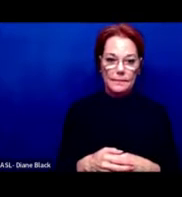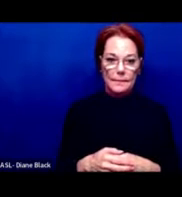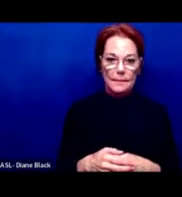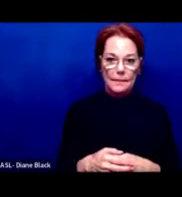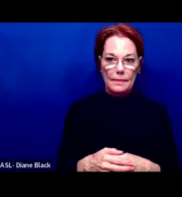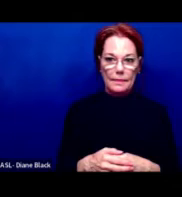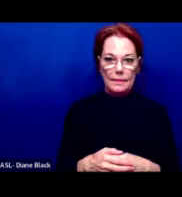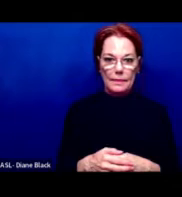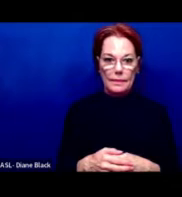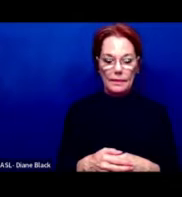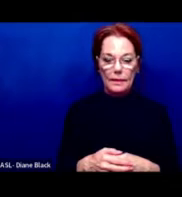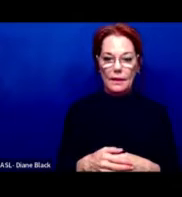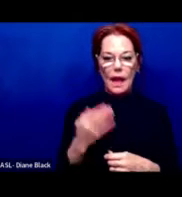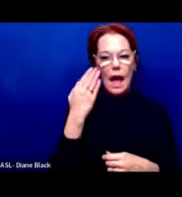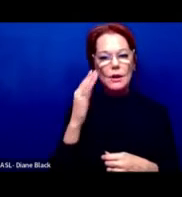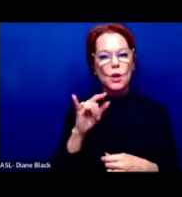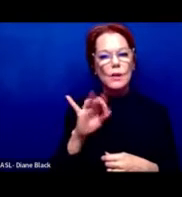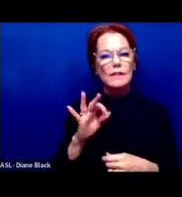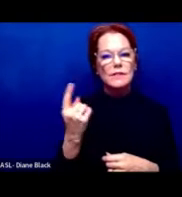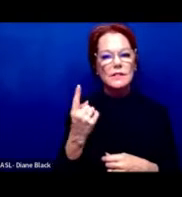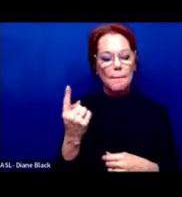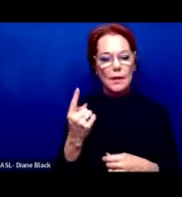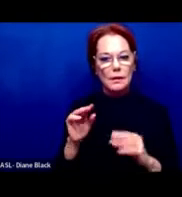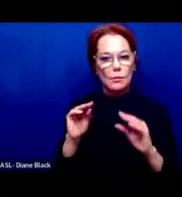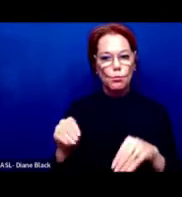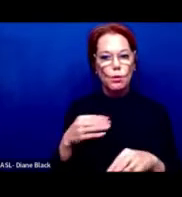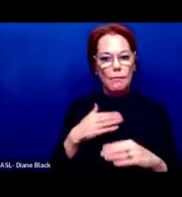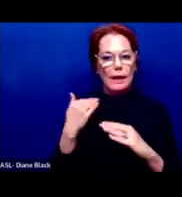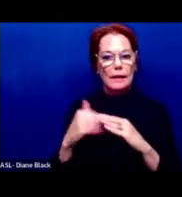dropped in the email here. But one of the things that I think